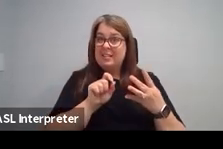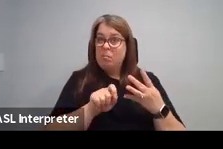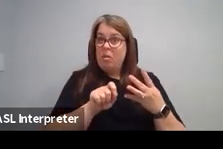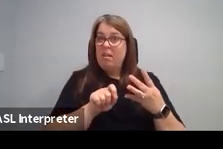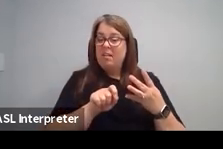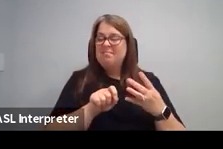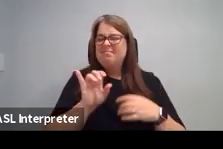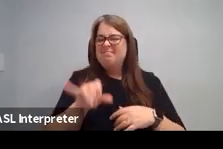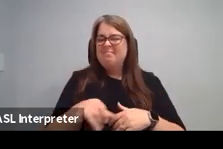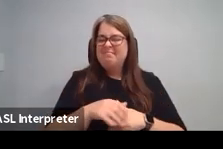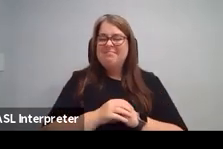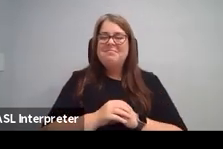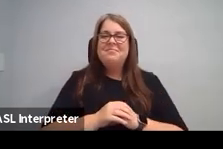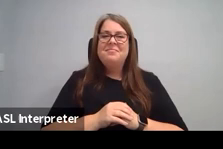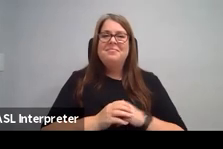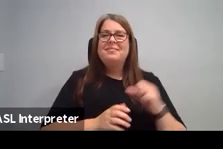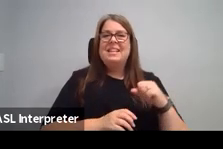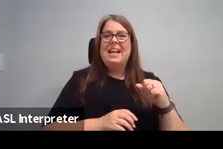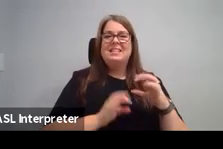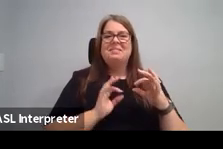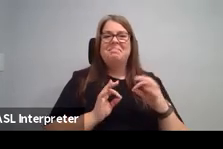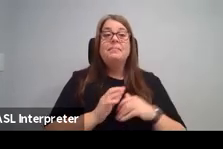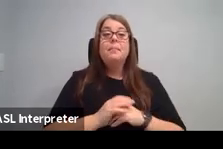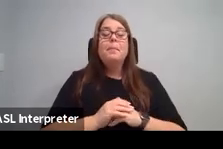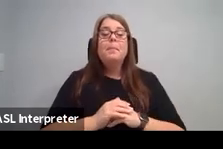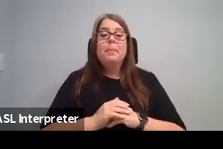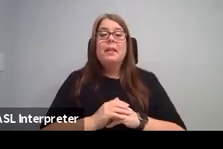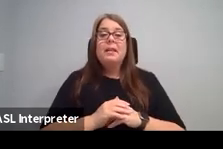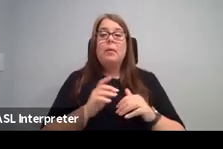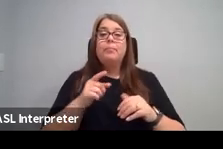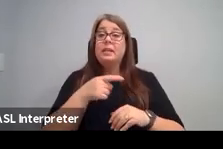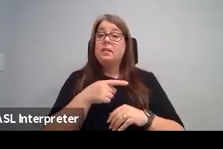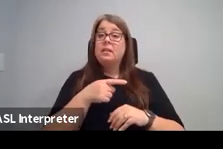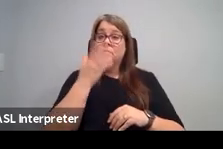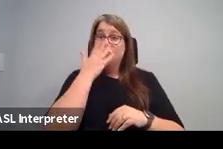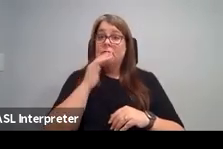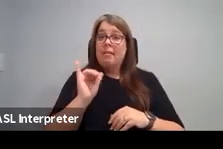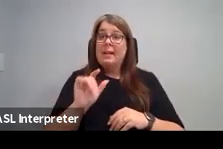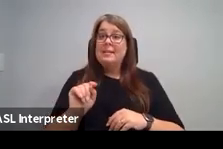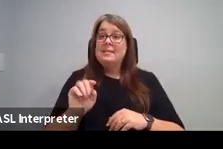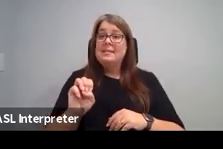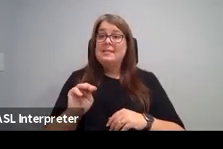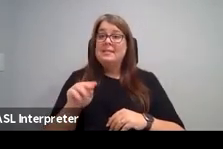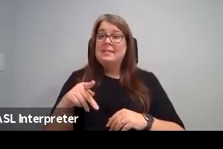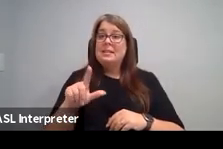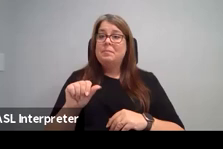Allison Frenzel : Yes, excellent things. Okay, so here's just what the templates look like. And this is the course adaptation